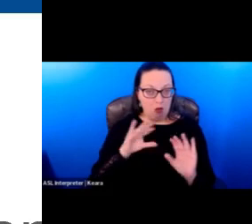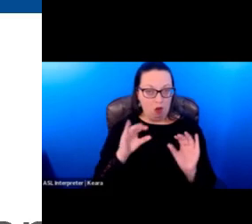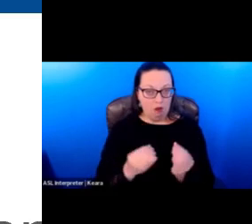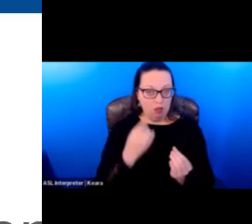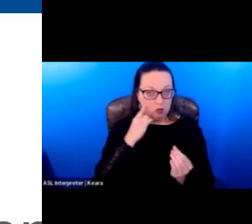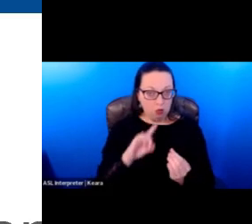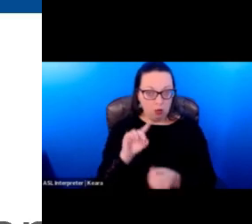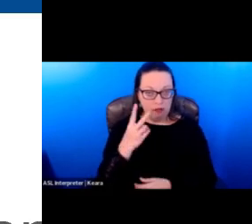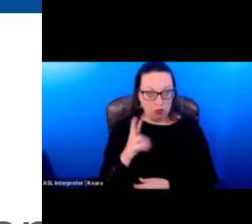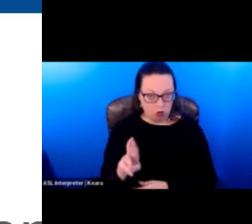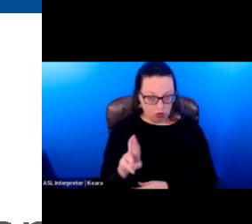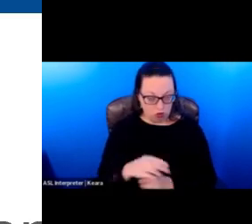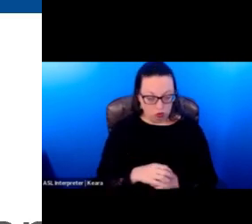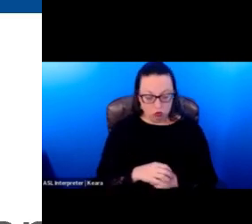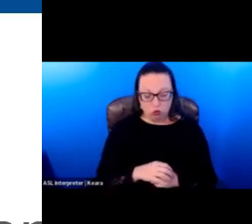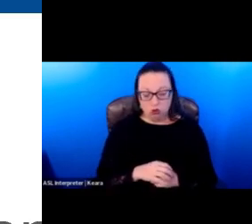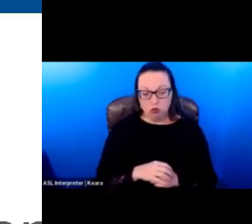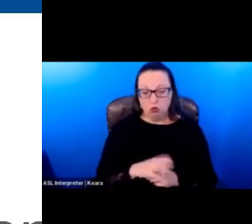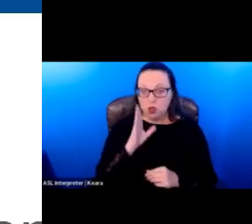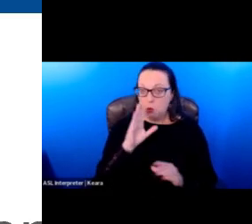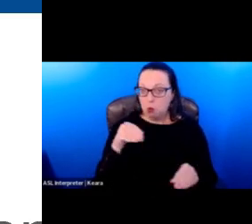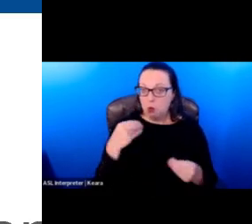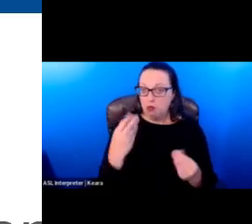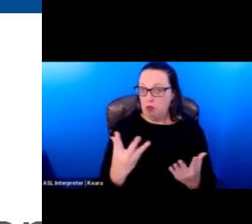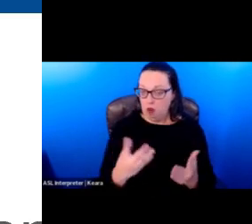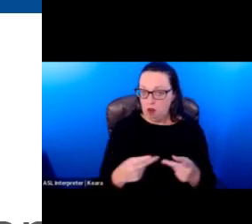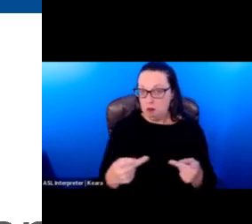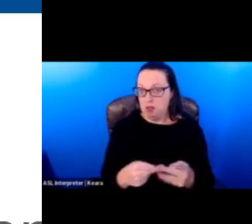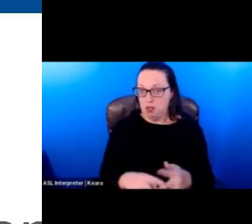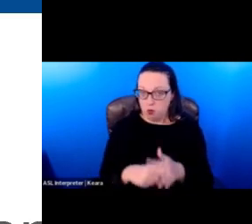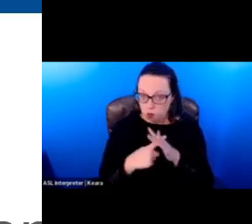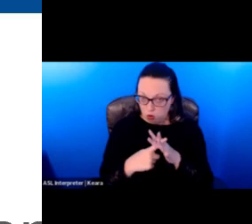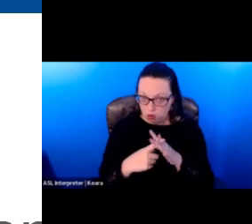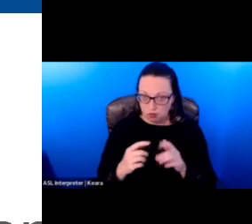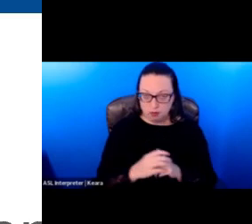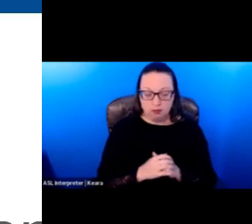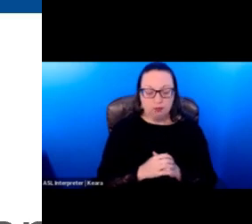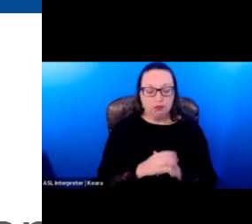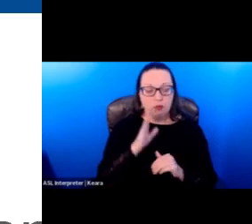rehabilitation, it will give me a place to start, it will give me information to find out about